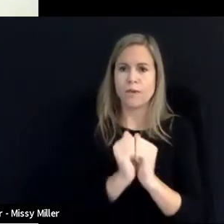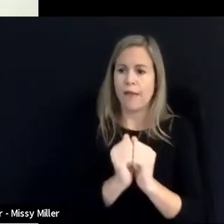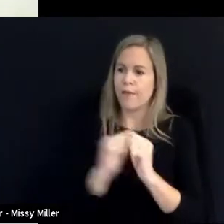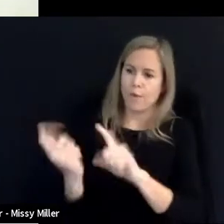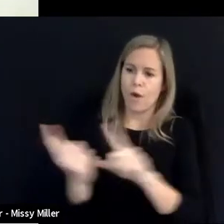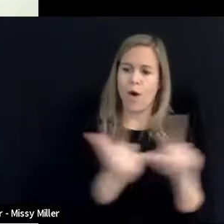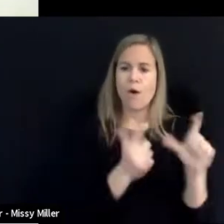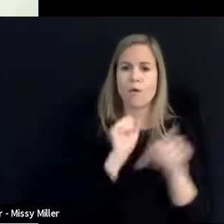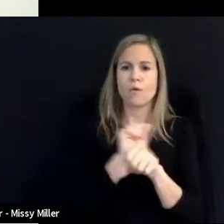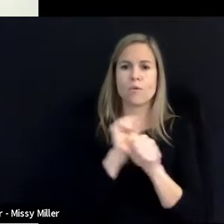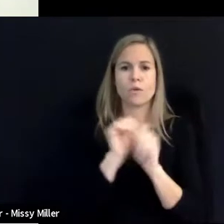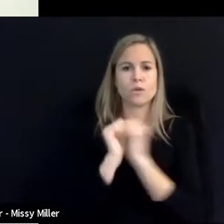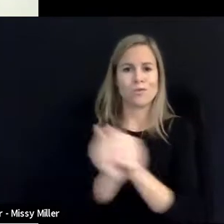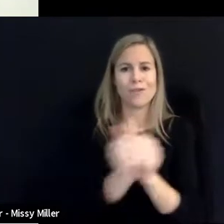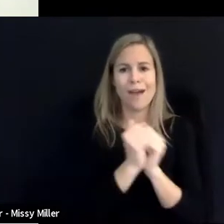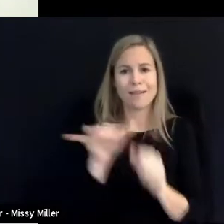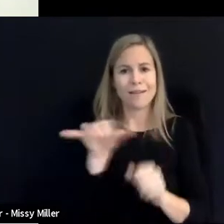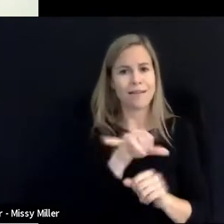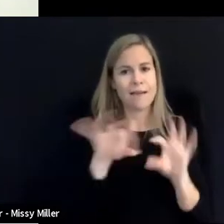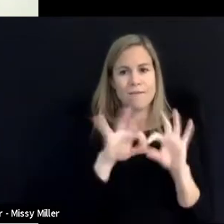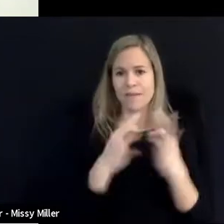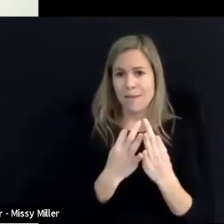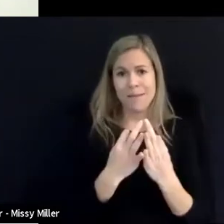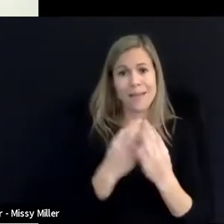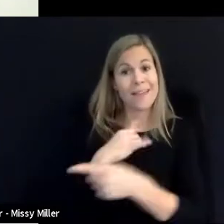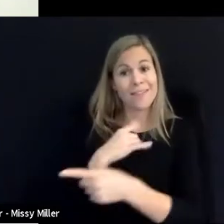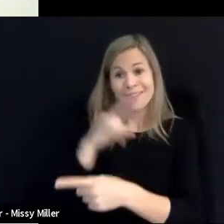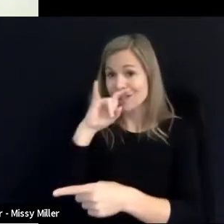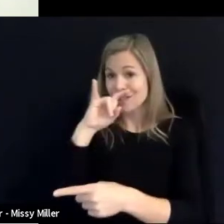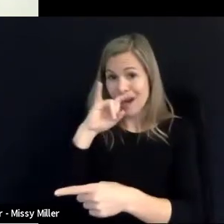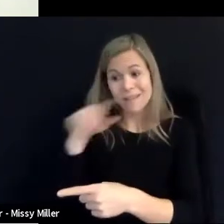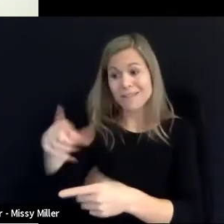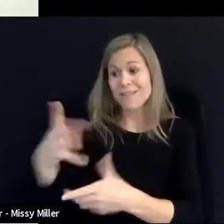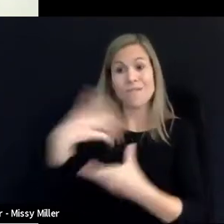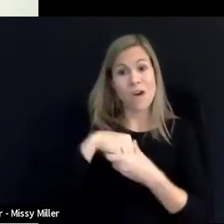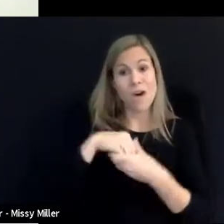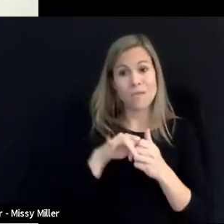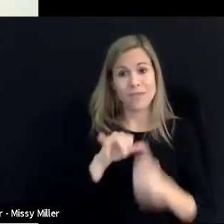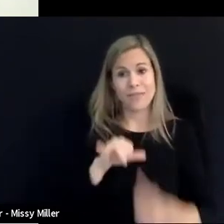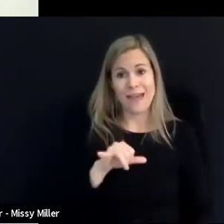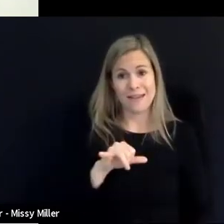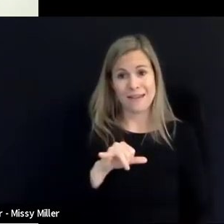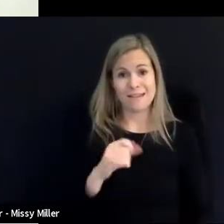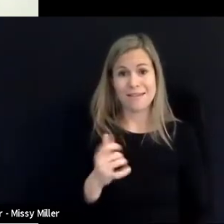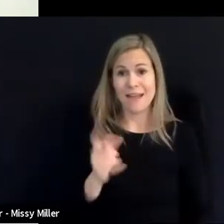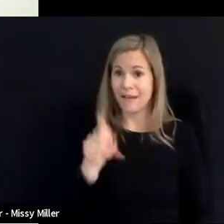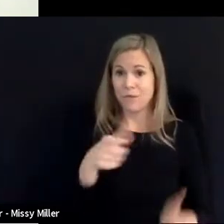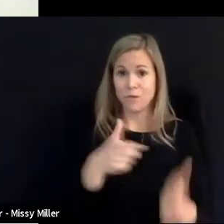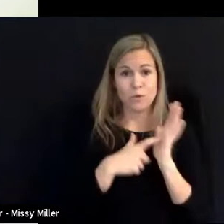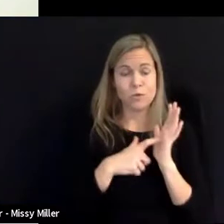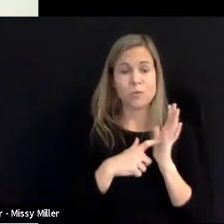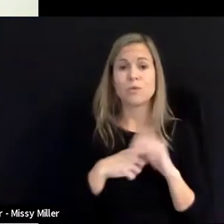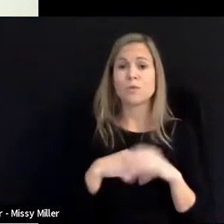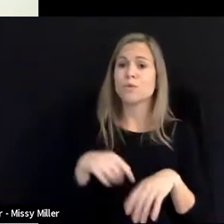And the kid has to be a part of that. And so allowing them to be inappropriately disruptive